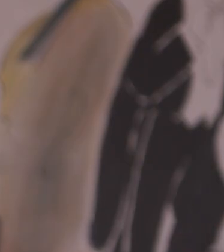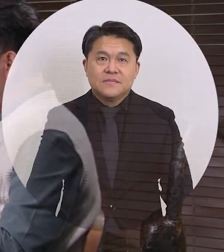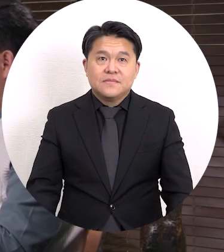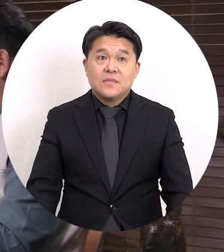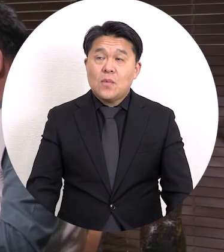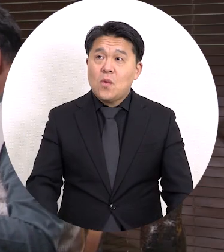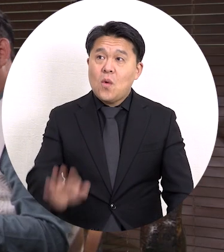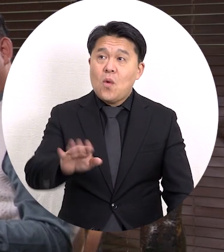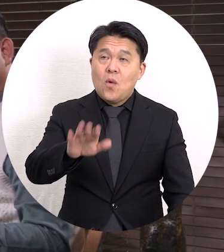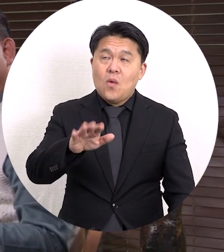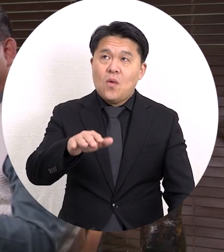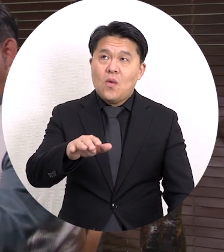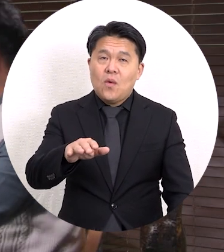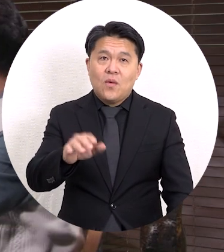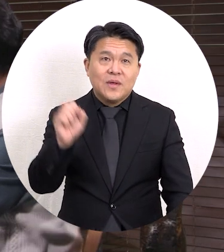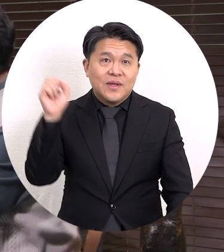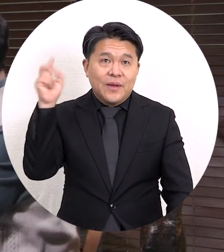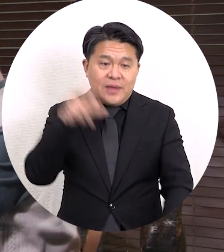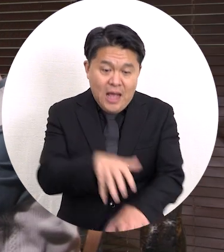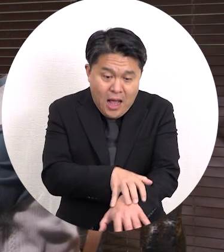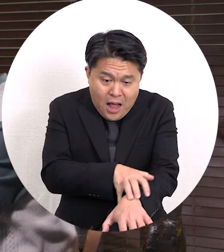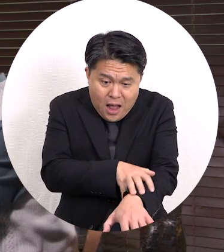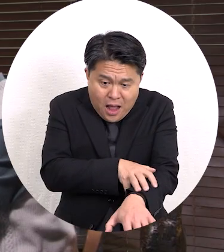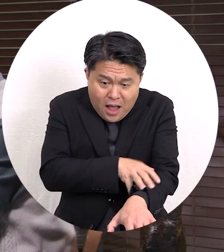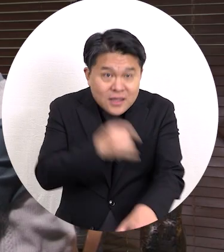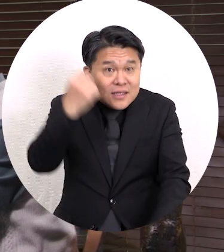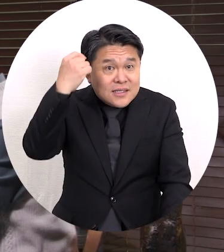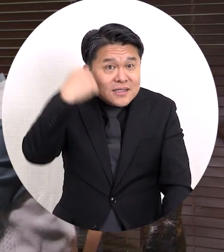I felt a bit of a chill, almost like the moment